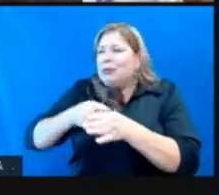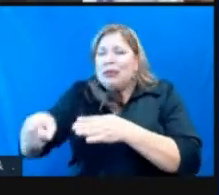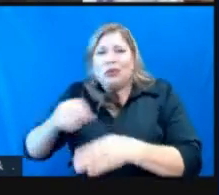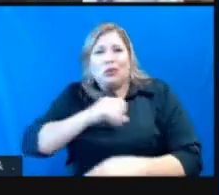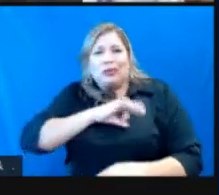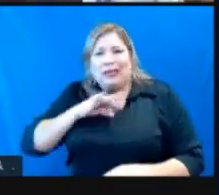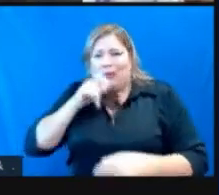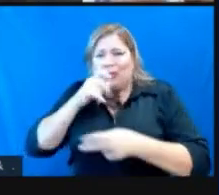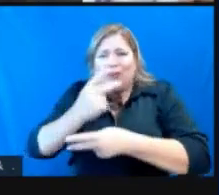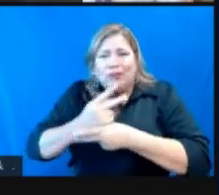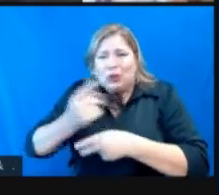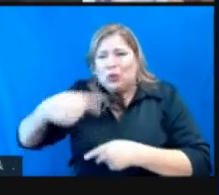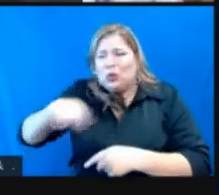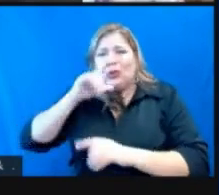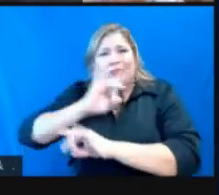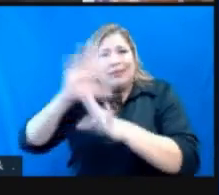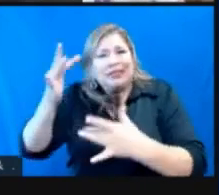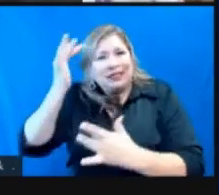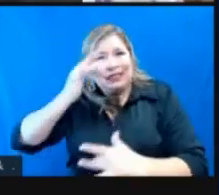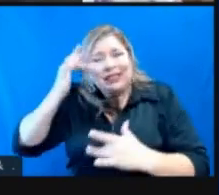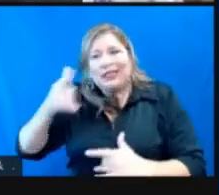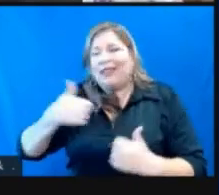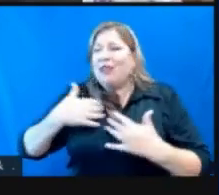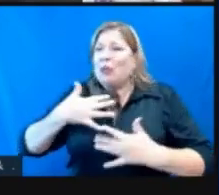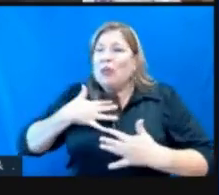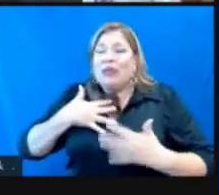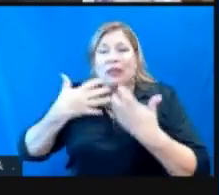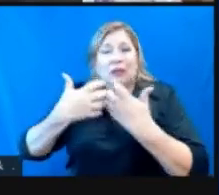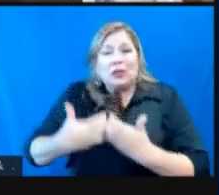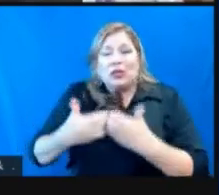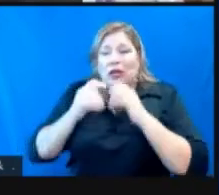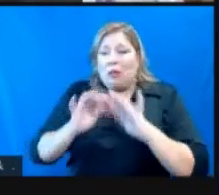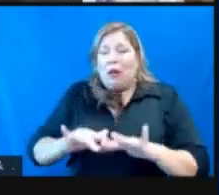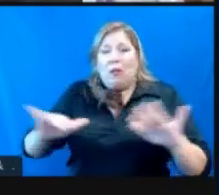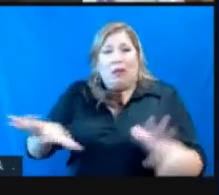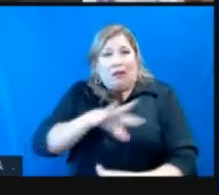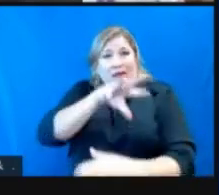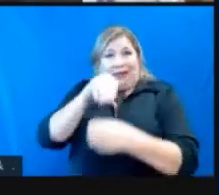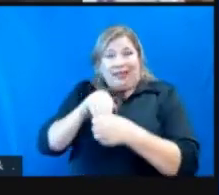individuals and ventilators and all the medications and tools that help us